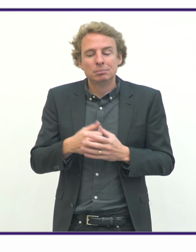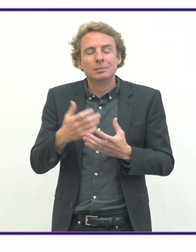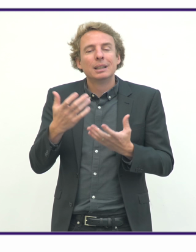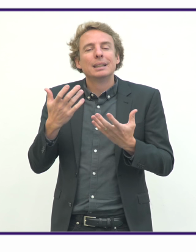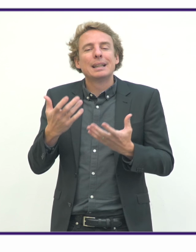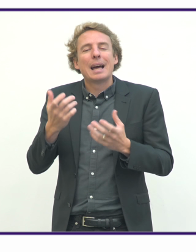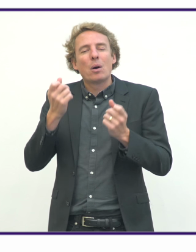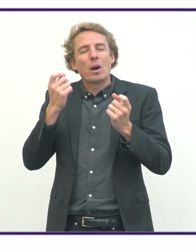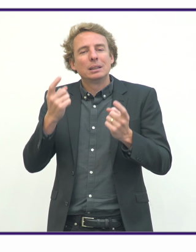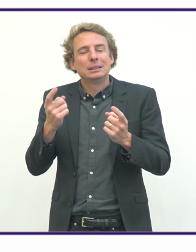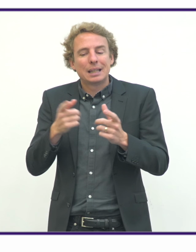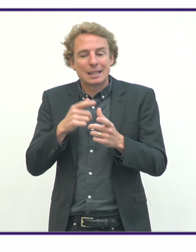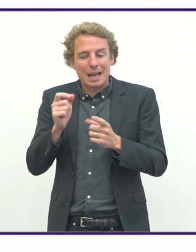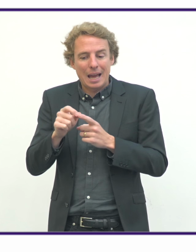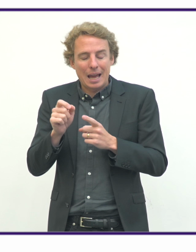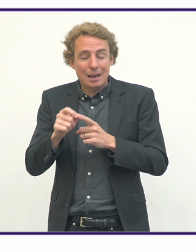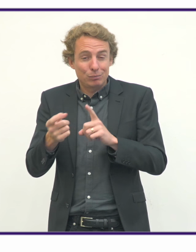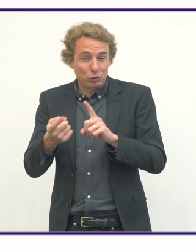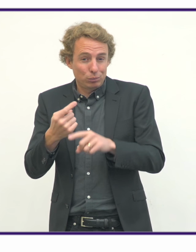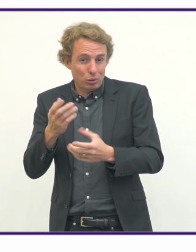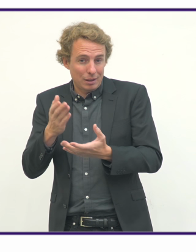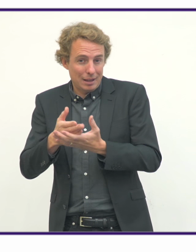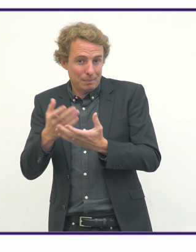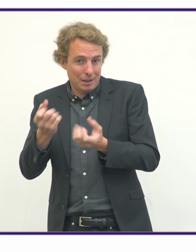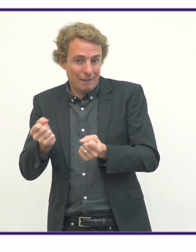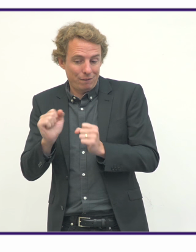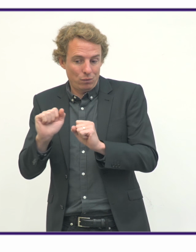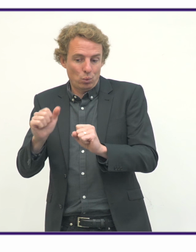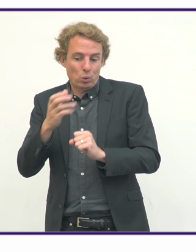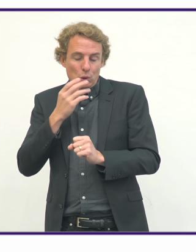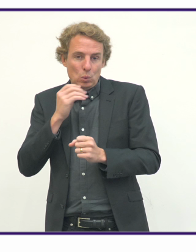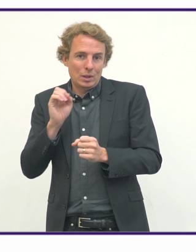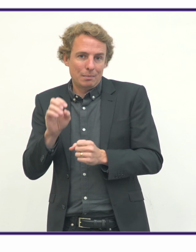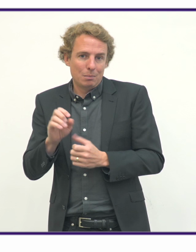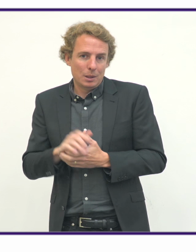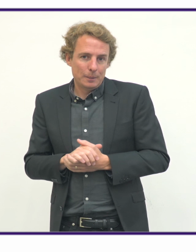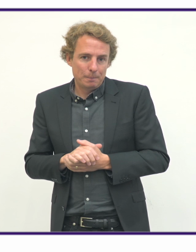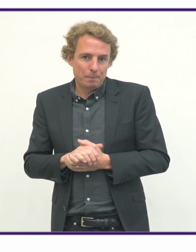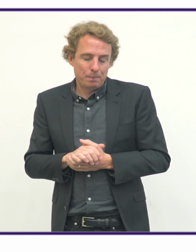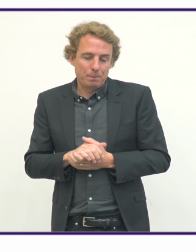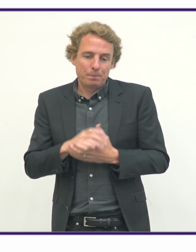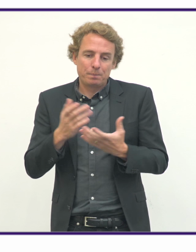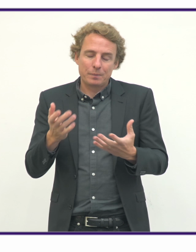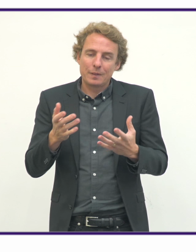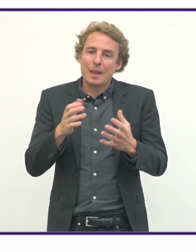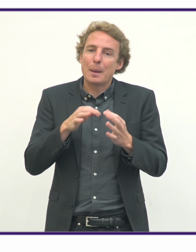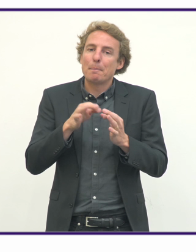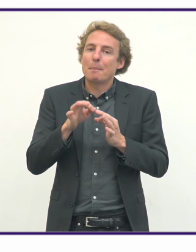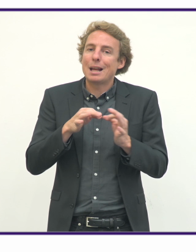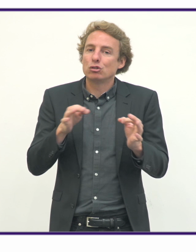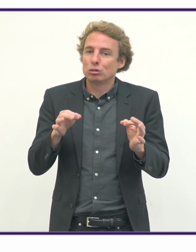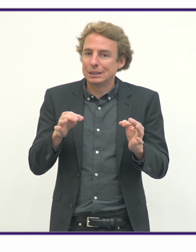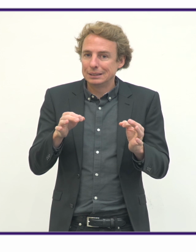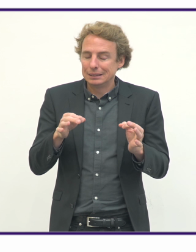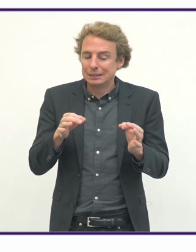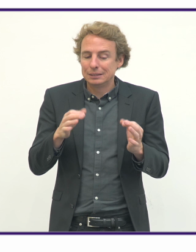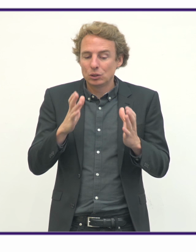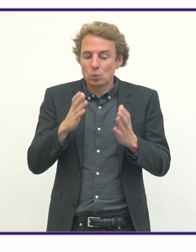the application is to the user input, which is an important thing. When it comes to metrics, of course, we need to cover all of our signals.